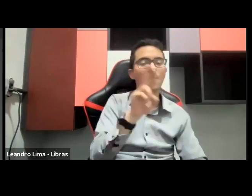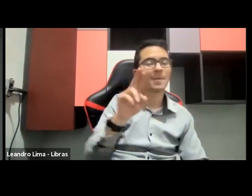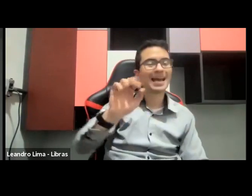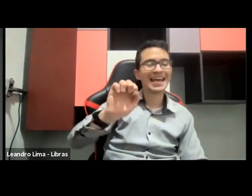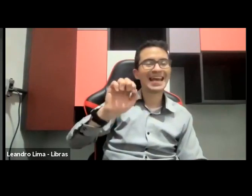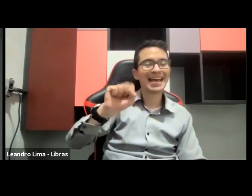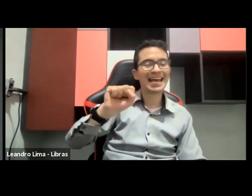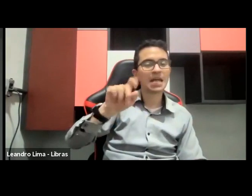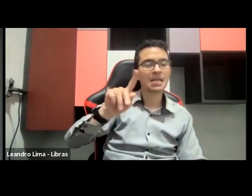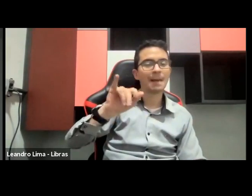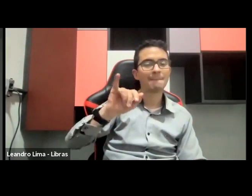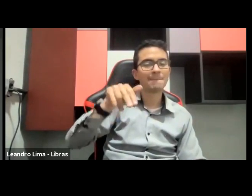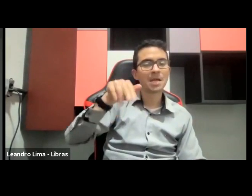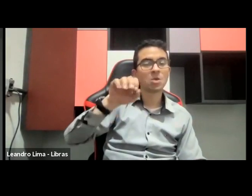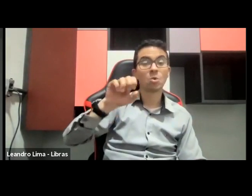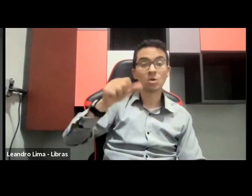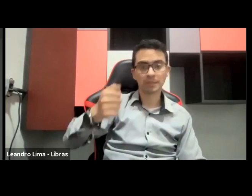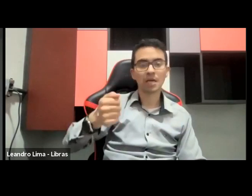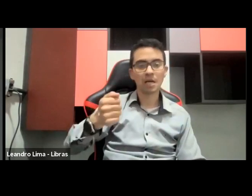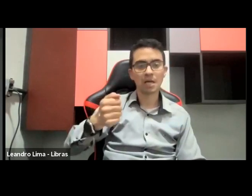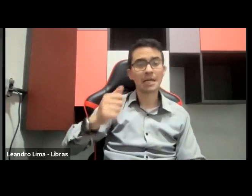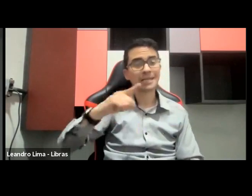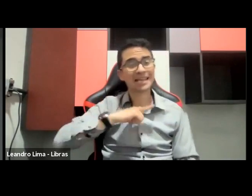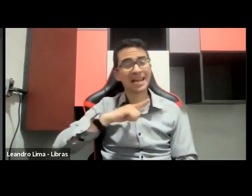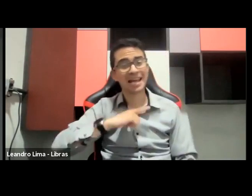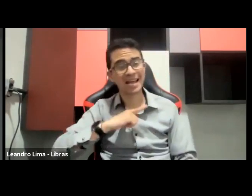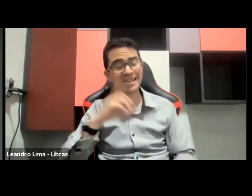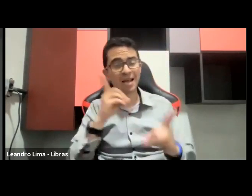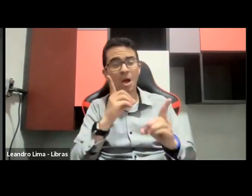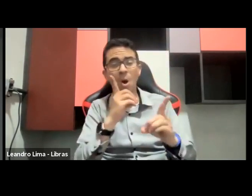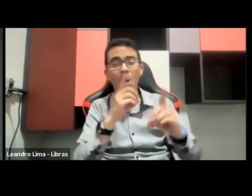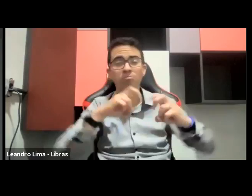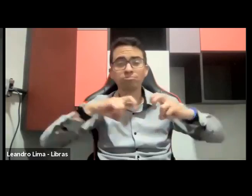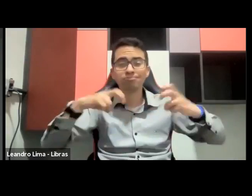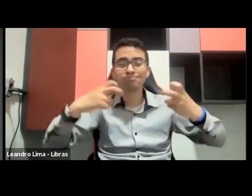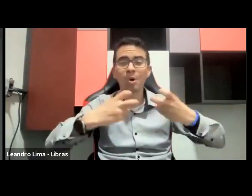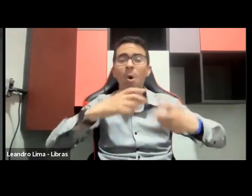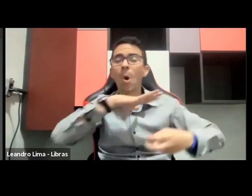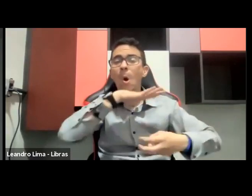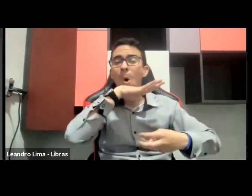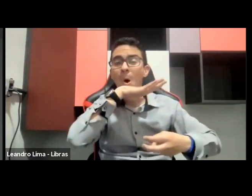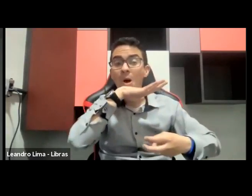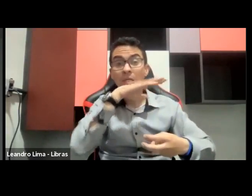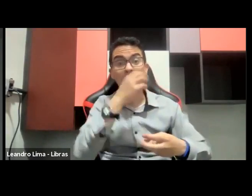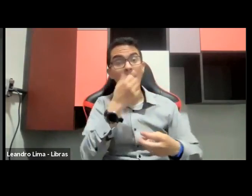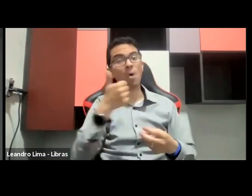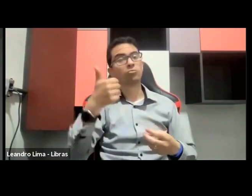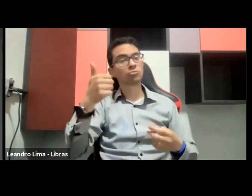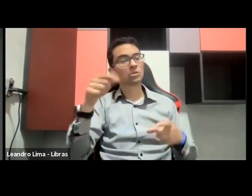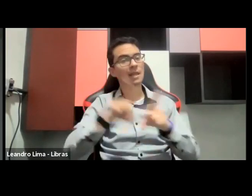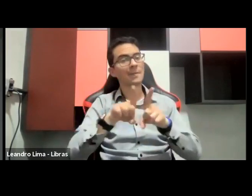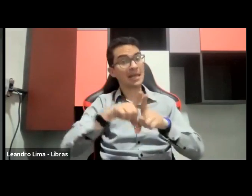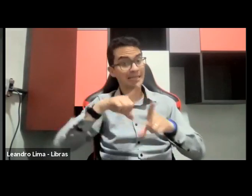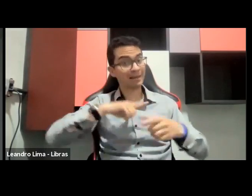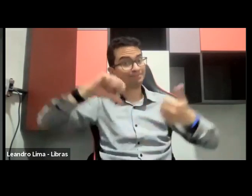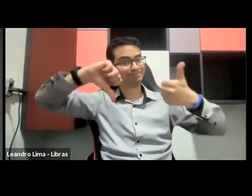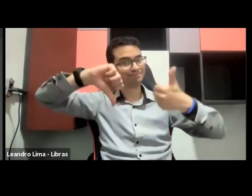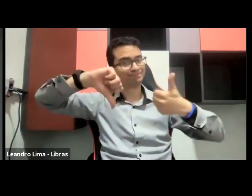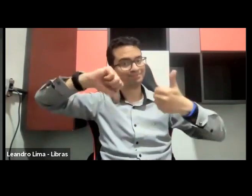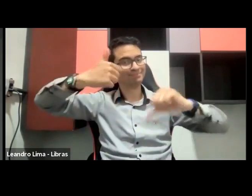where he would say. that there are good and bad in that there are good and bad encounters that's how he named it, and in. good encounters the good encounters the energy of